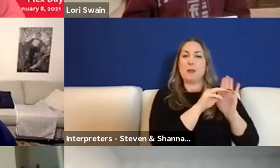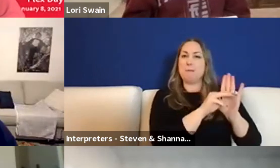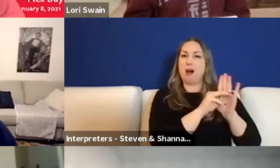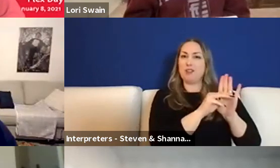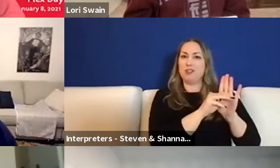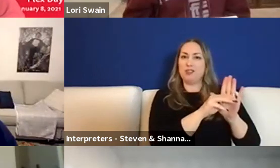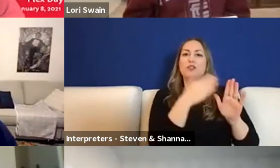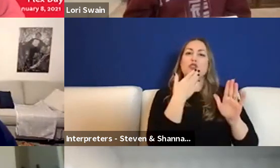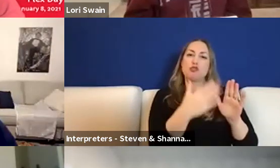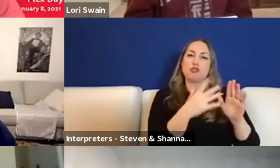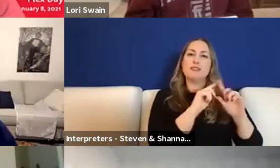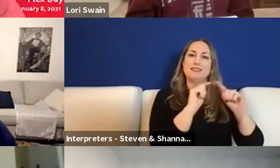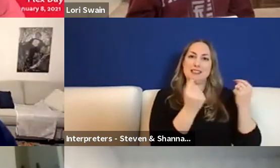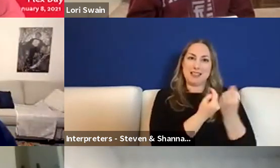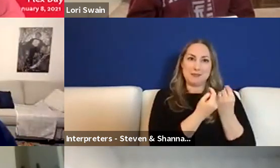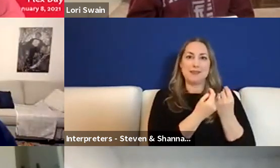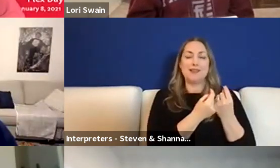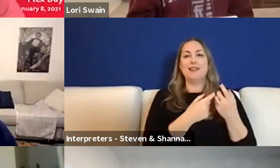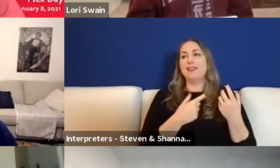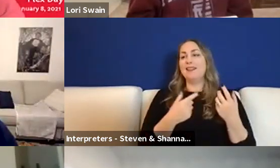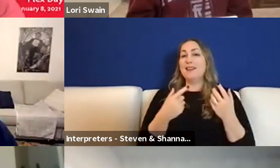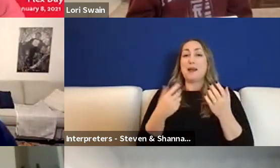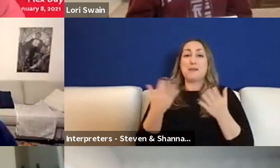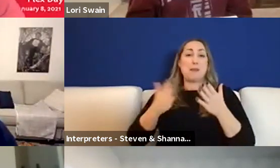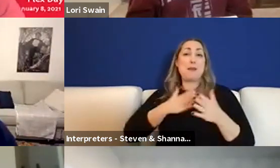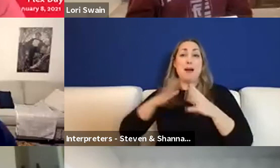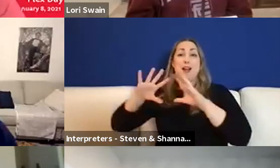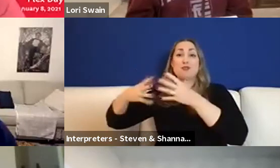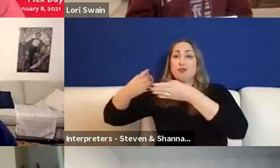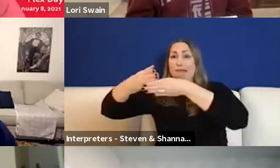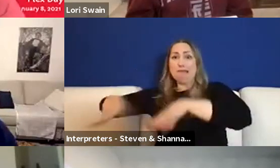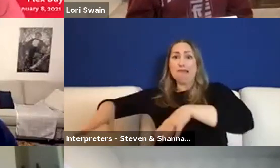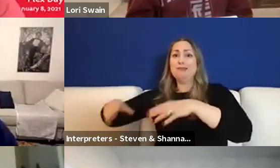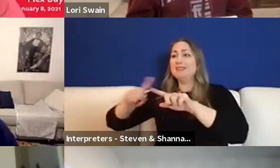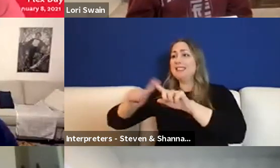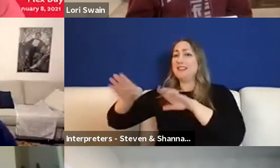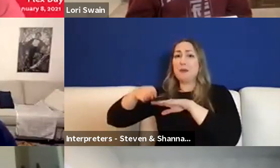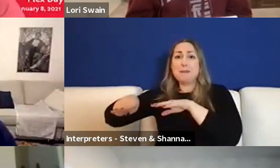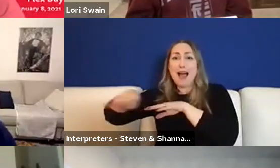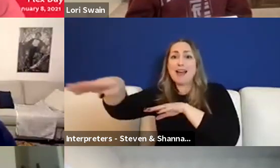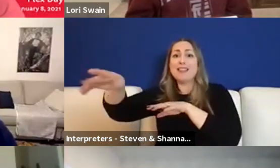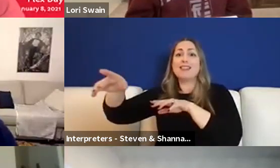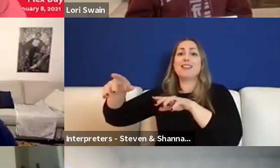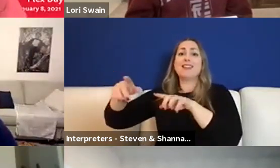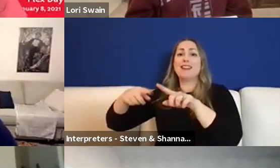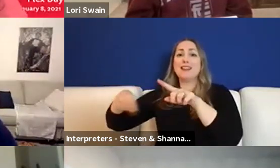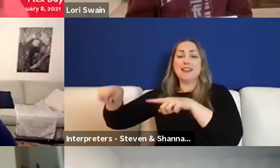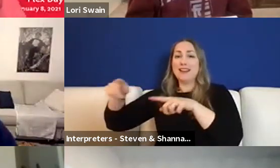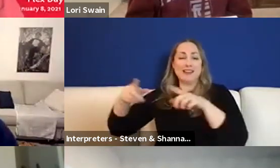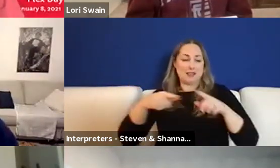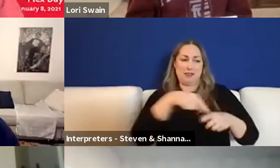together, even when we're splitting divisions and pathways. So you guys have been great for us today. I do want to just thank the panel,